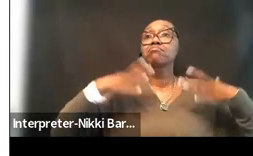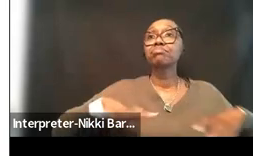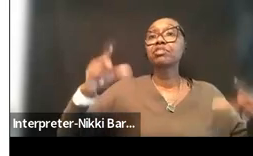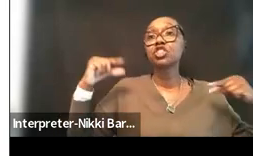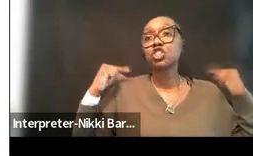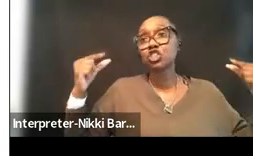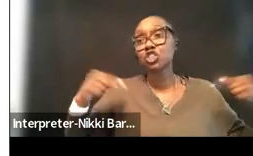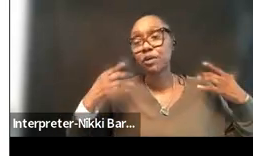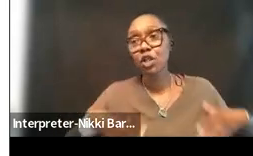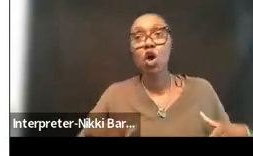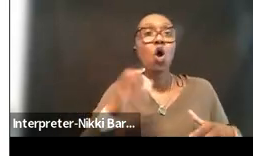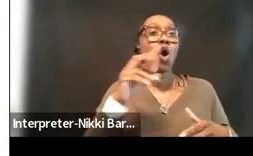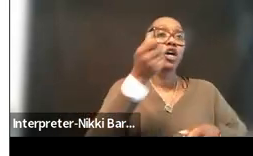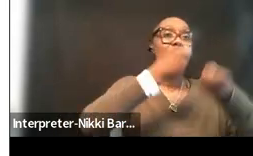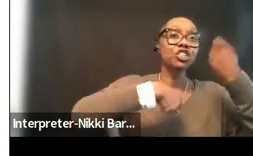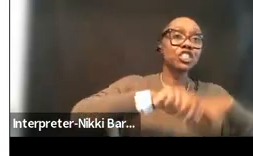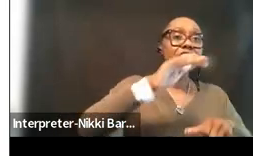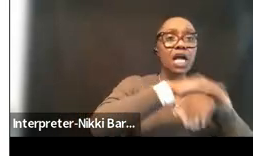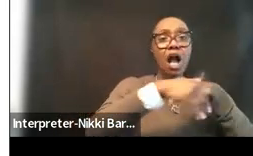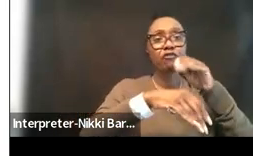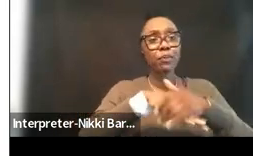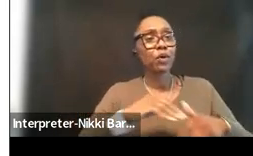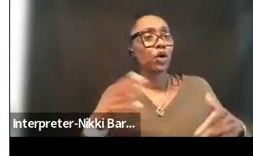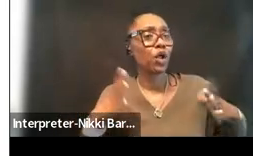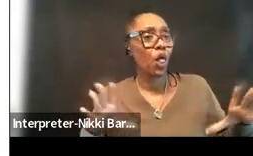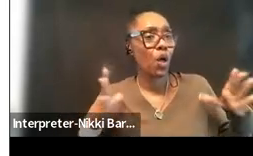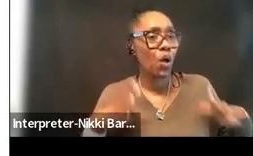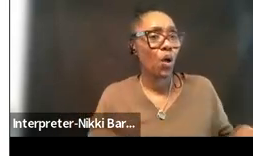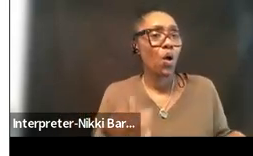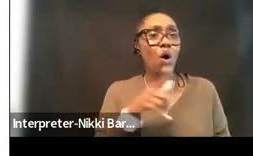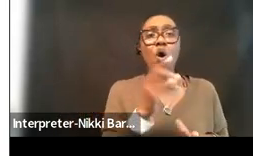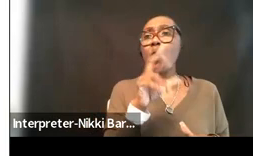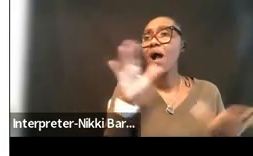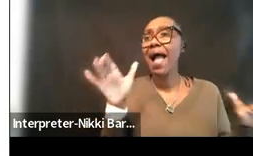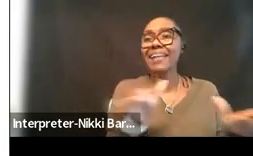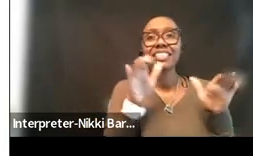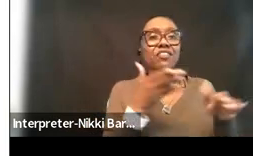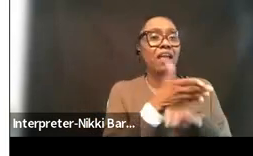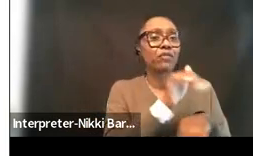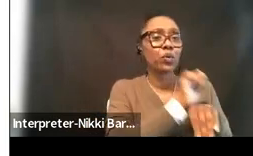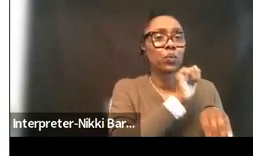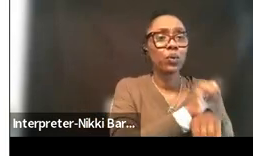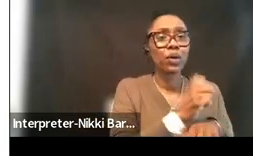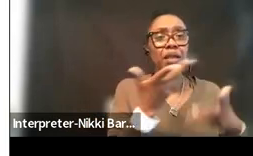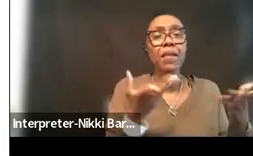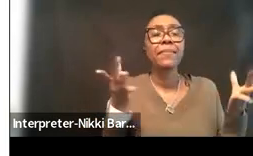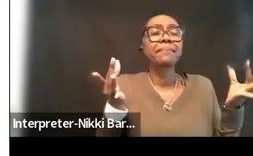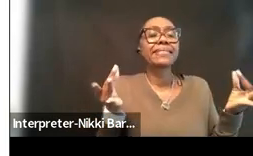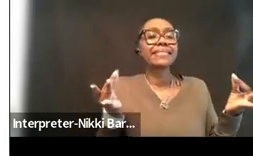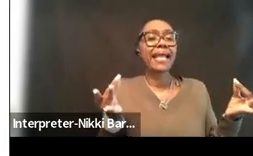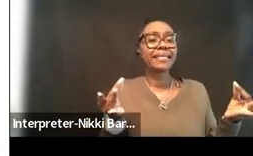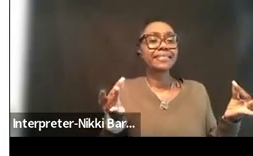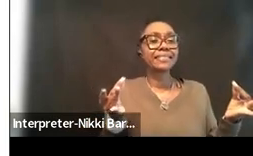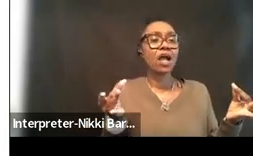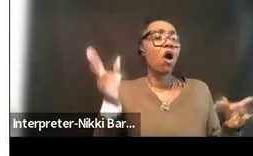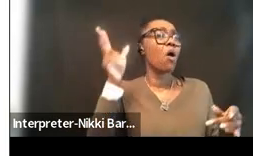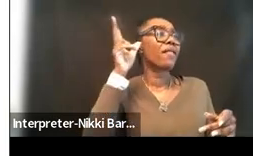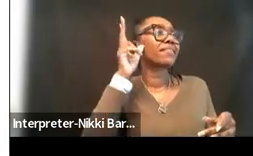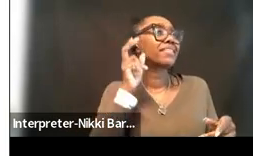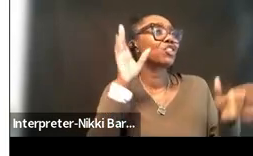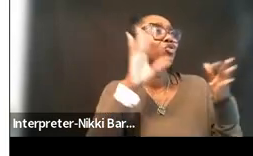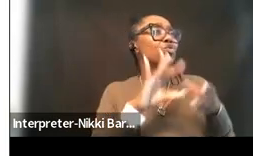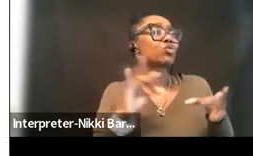Pinging into your comfy clothes. An activity that you do directly after work, whether that's maybe a quick meditation or listening to a podcast, cooking dinner, going for a walk, any of these physical things, they actually signal to our brain to shift in its focus.